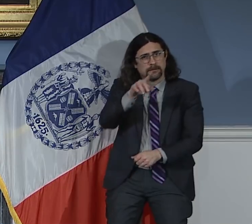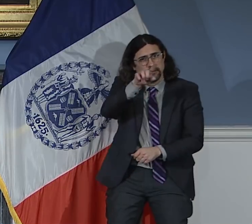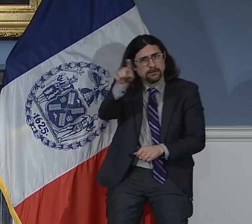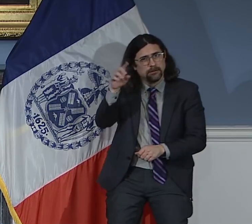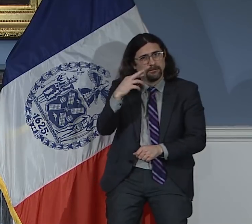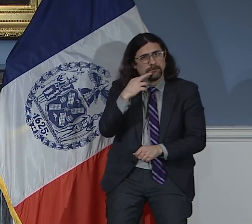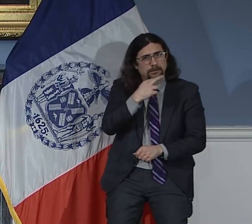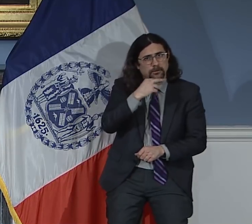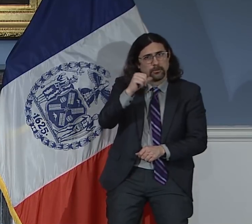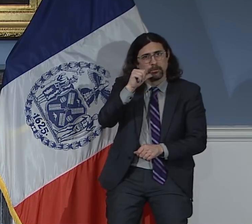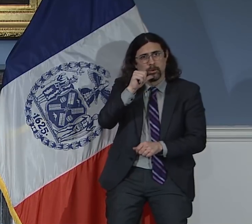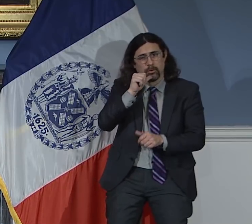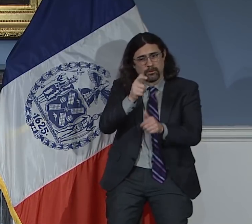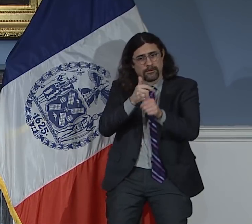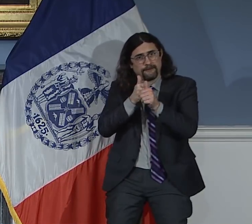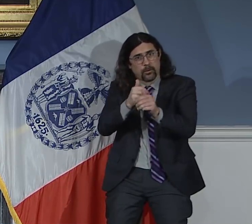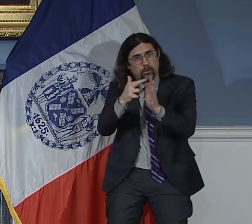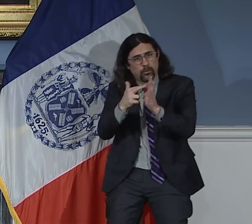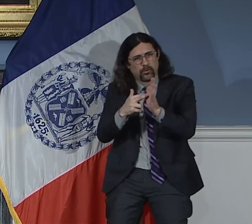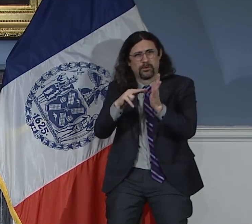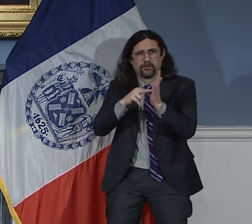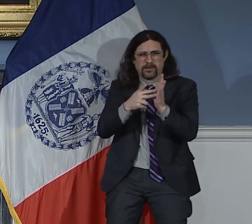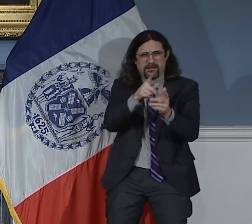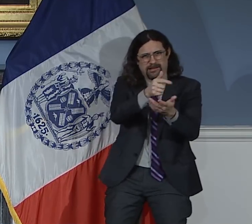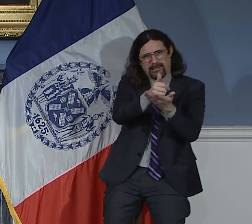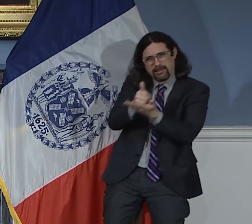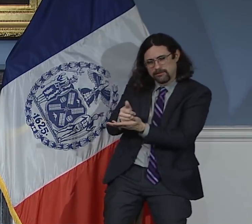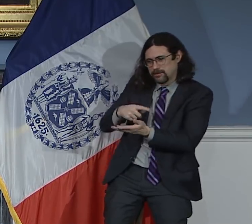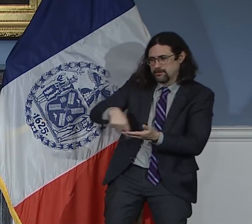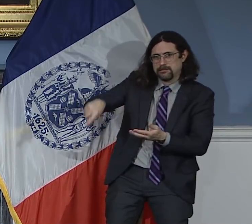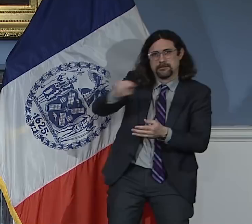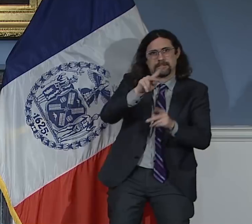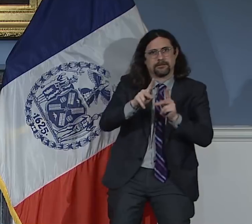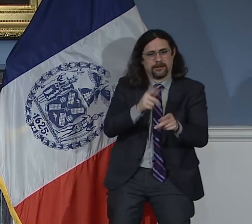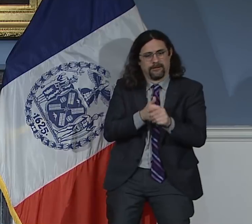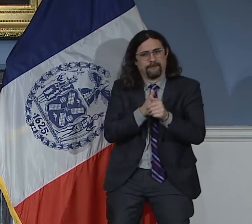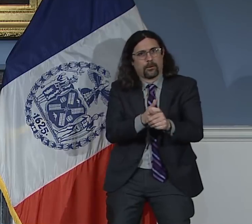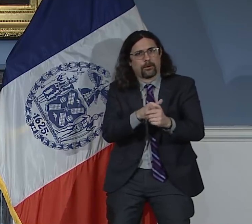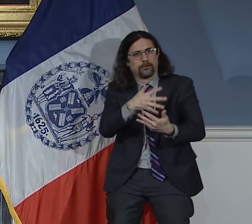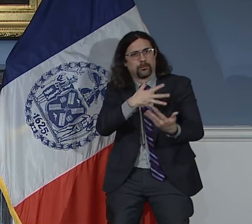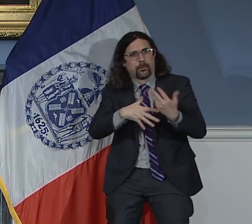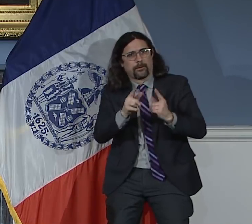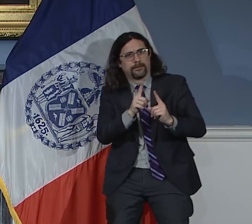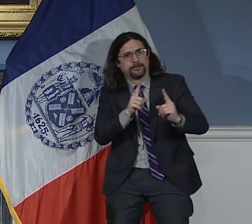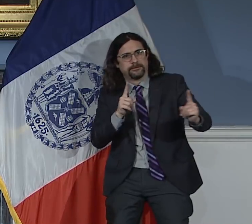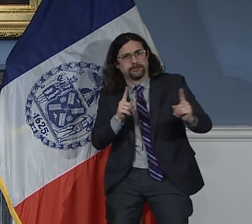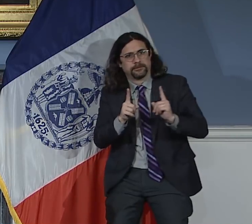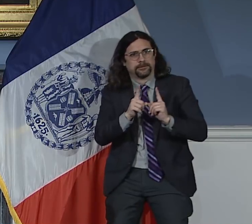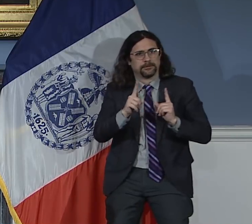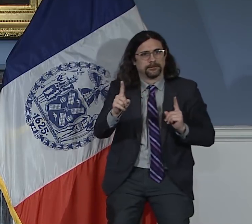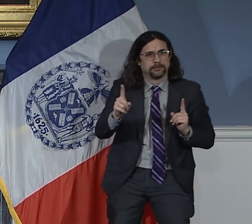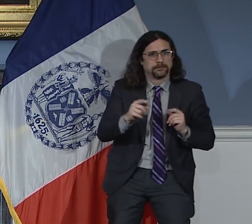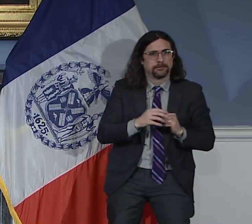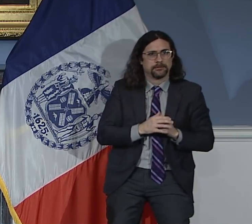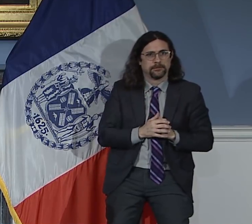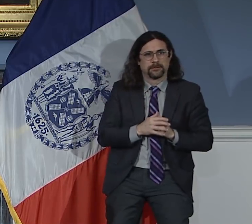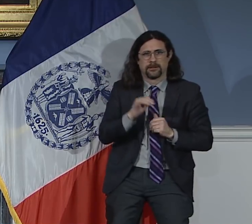HABITS WE USED TO HAVE THAT UNFORTUNATELY ONLY LED TO THE SPREAD OF THIS DISEASE. THESE INPESCORTS ARE DOING SUCH IMPORTANT WORK.